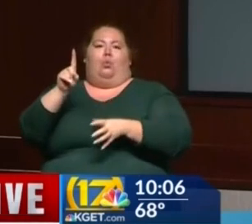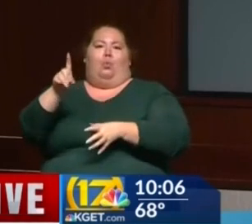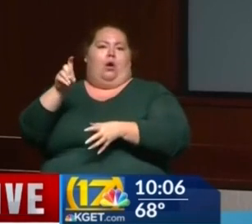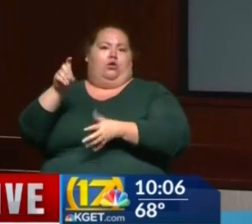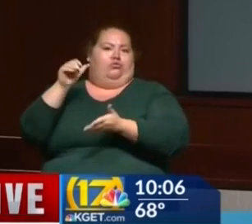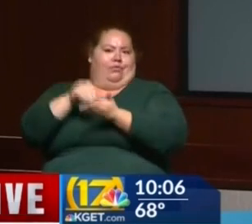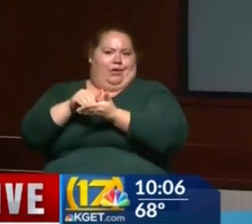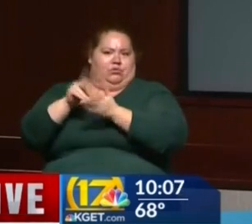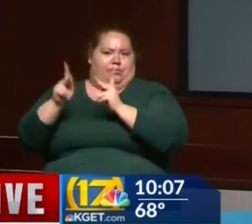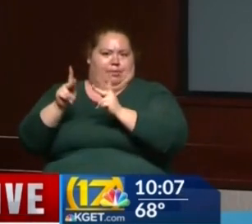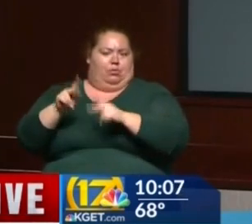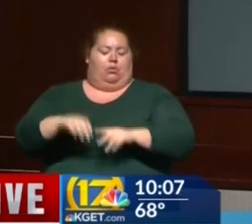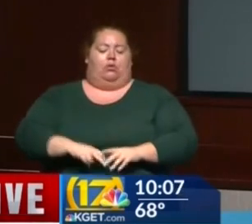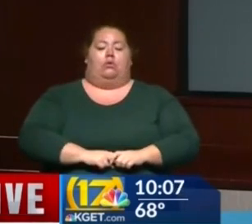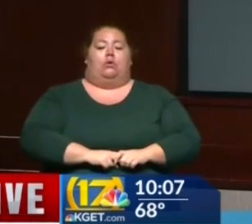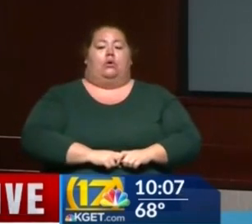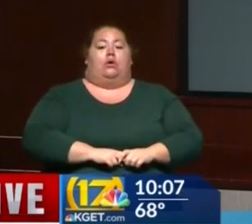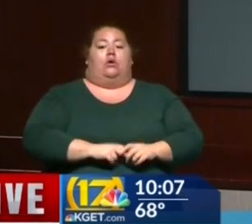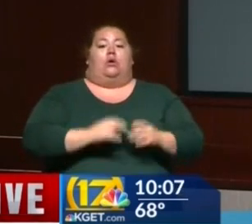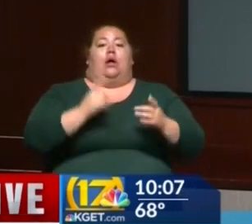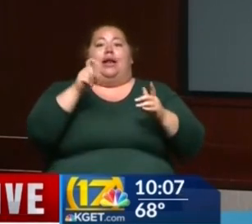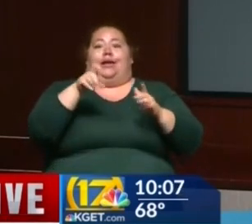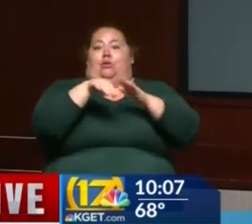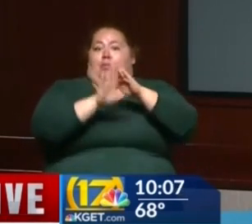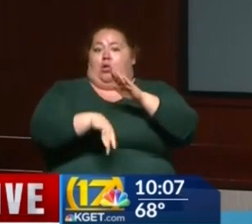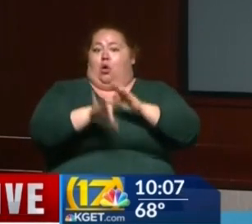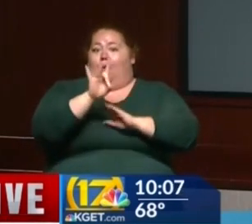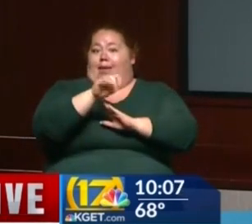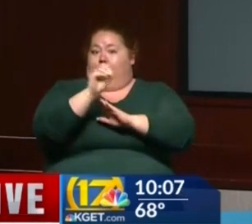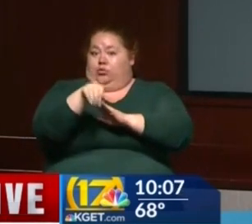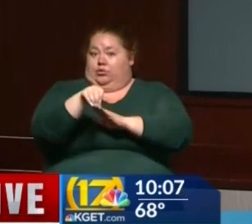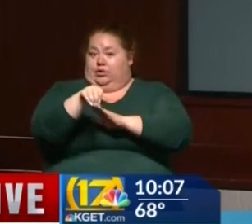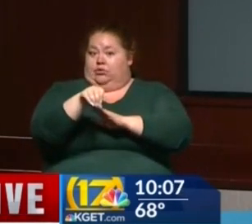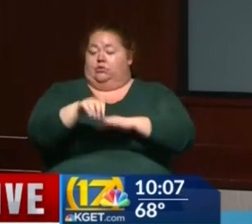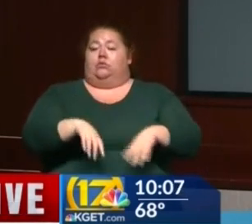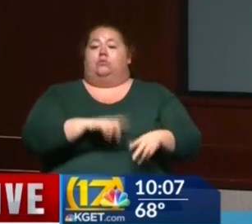THESE ARE THE ADJUSTED COUNTYWIDE CASE RATE OF SEVEN